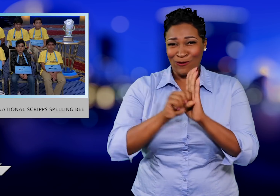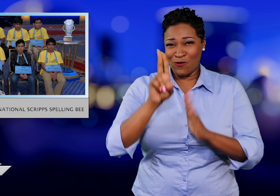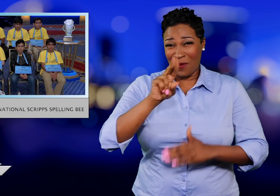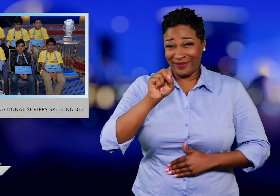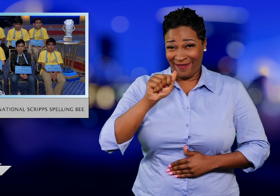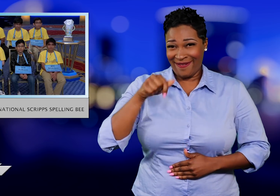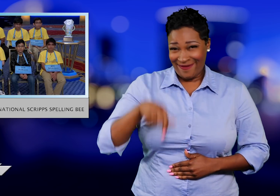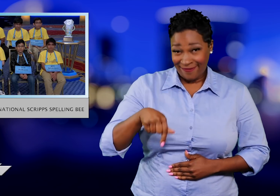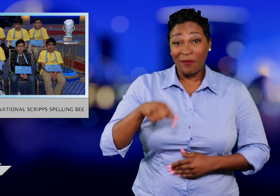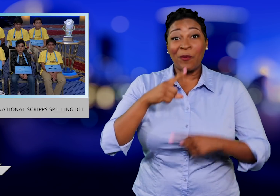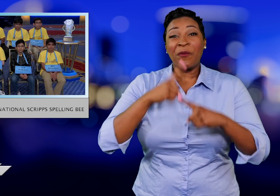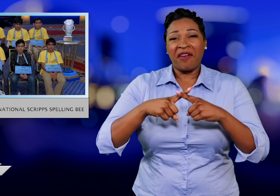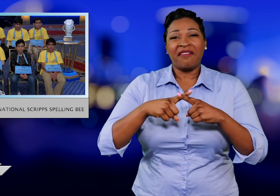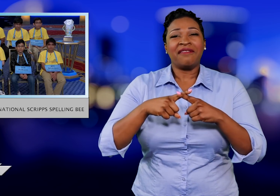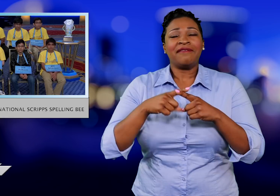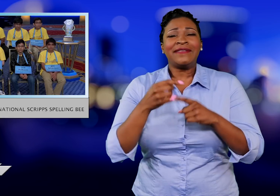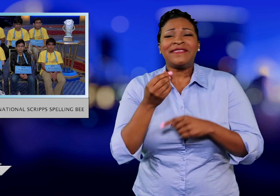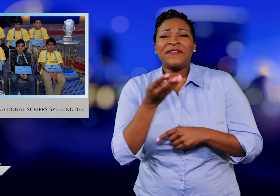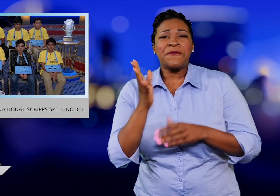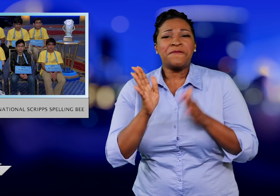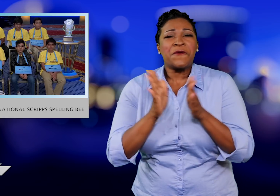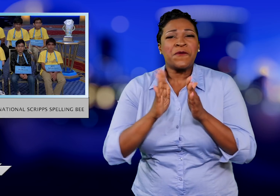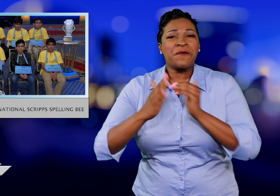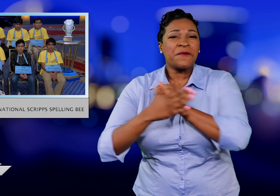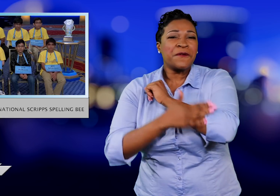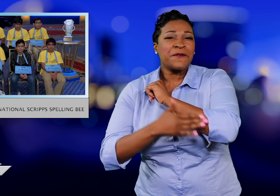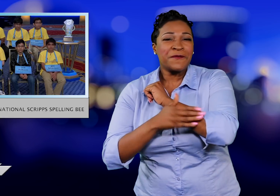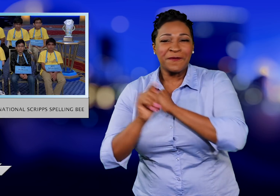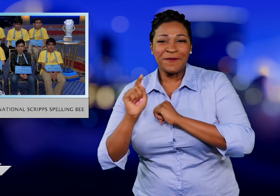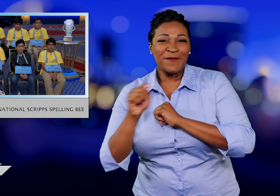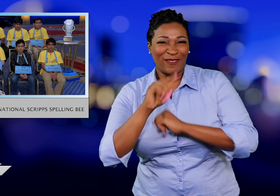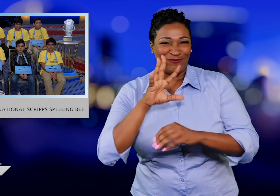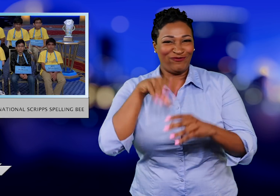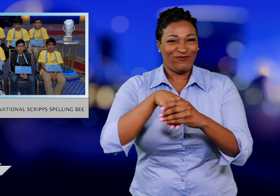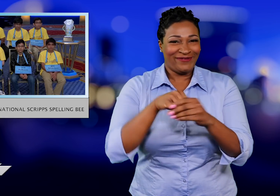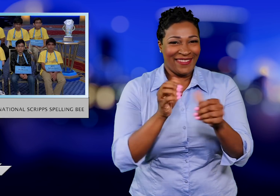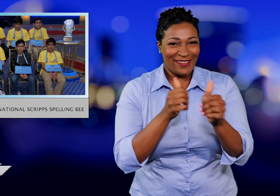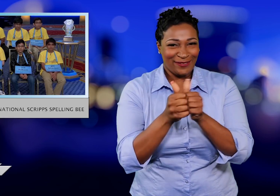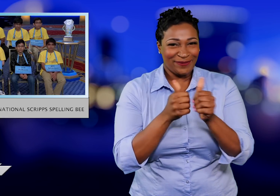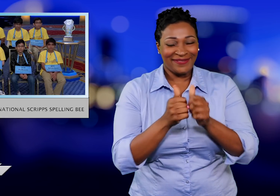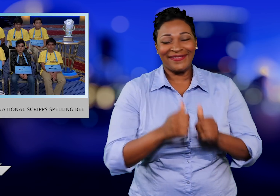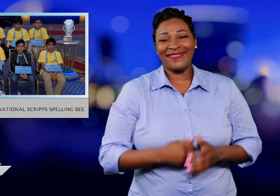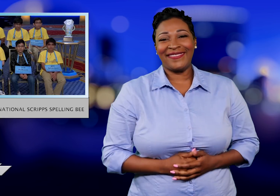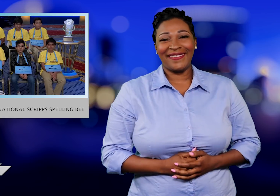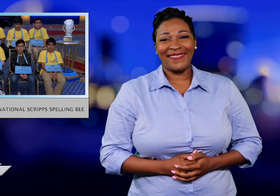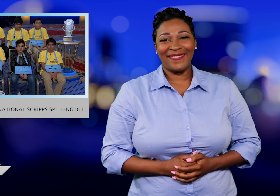all 50 US states as well as several territories and countries.